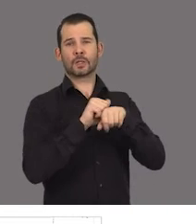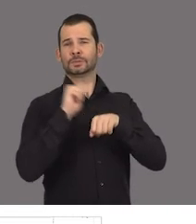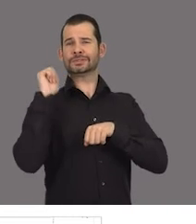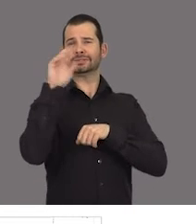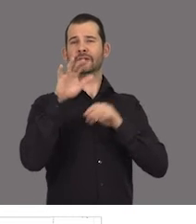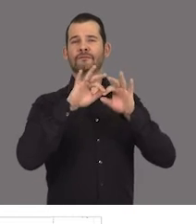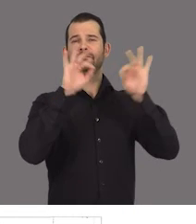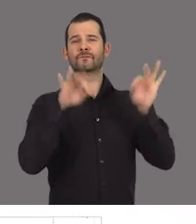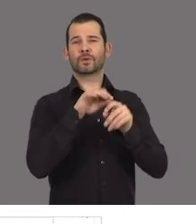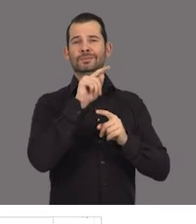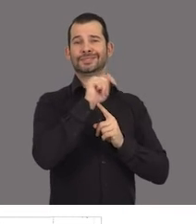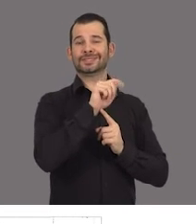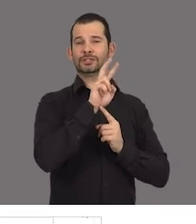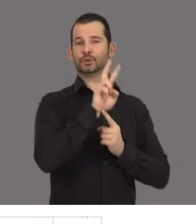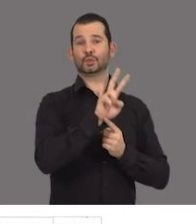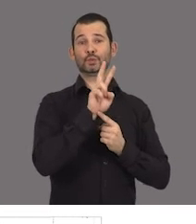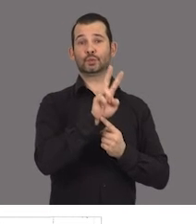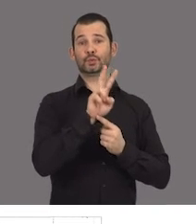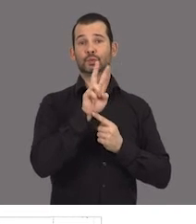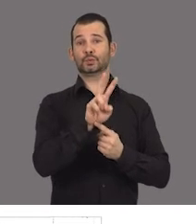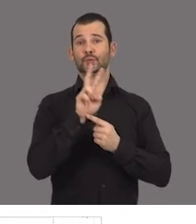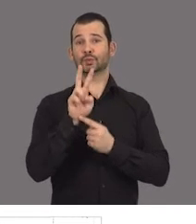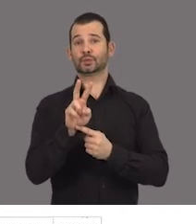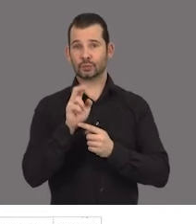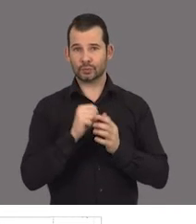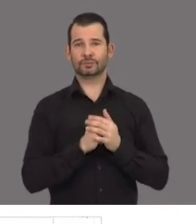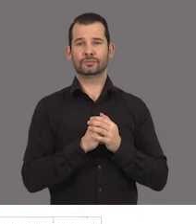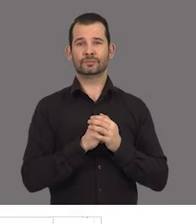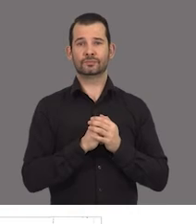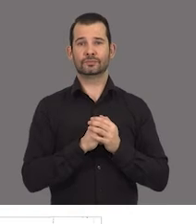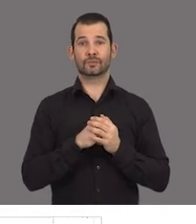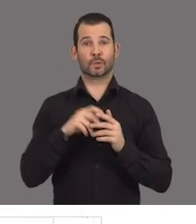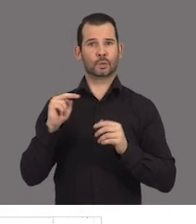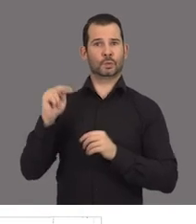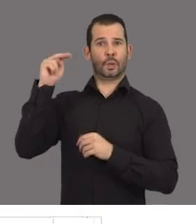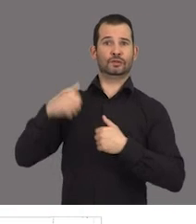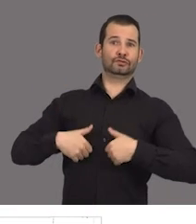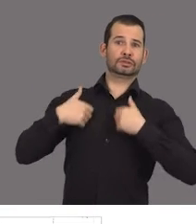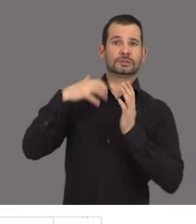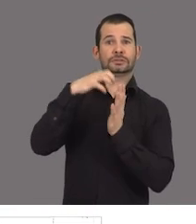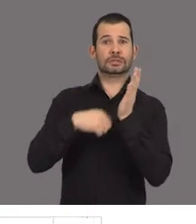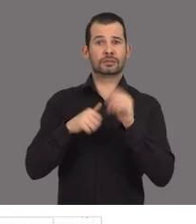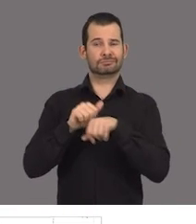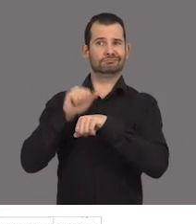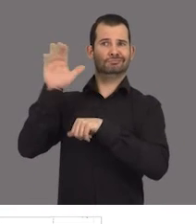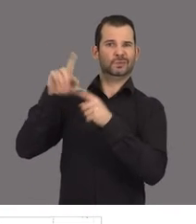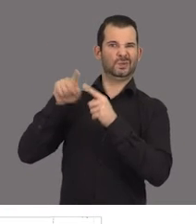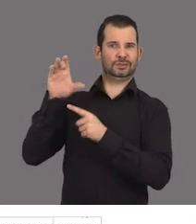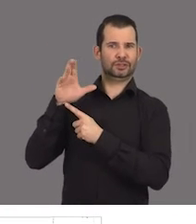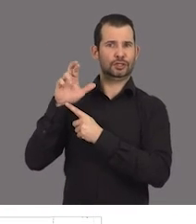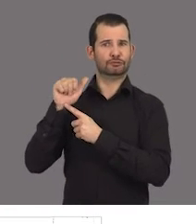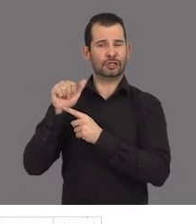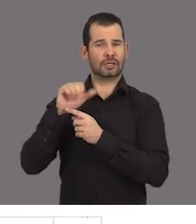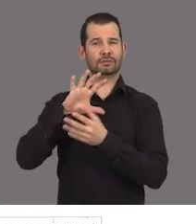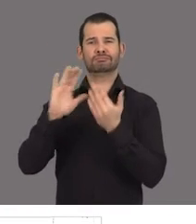T2222, Northern Residents Deductions, to the CRA, along with your tax return.